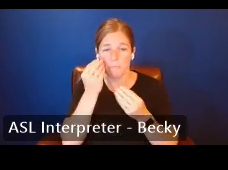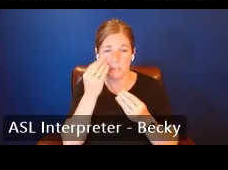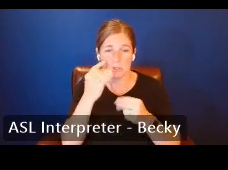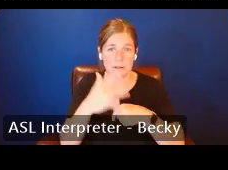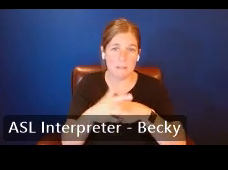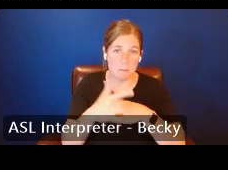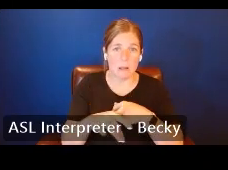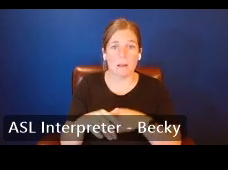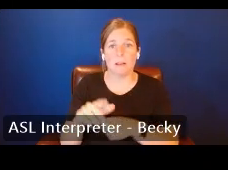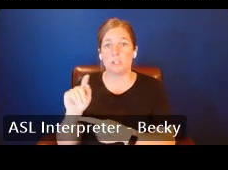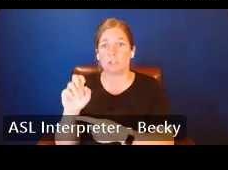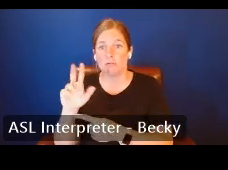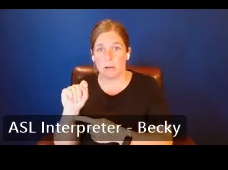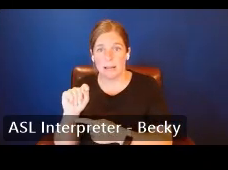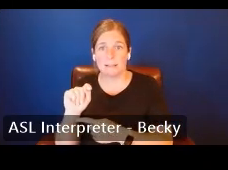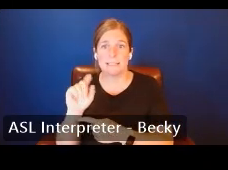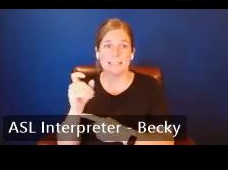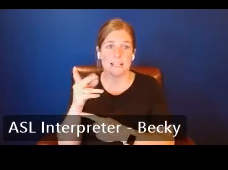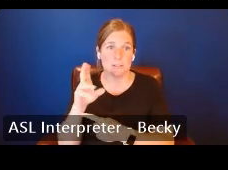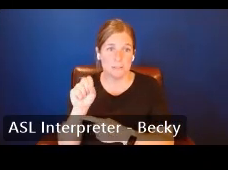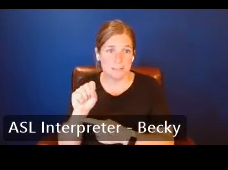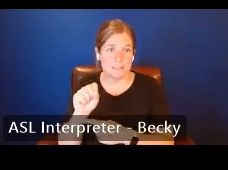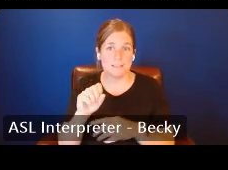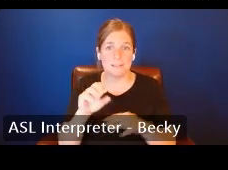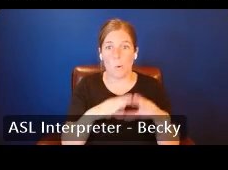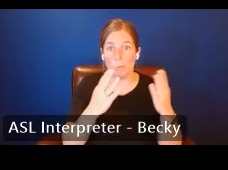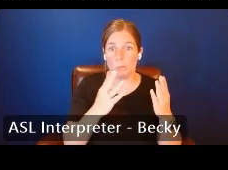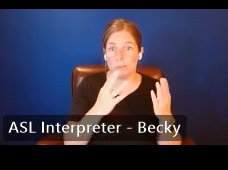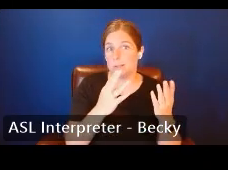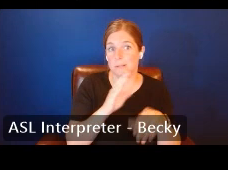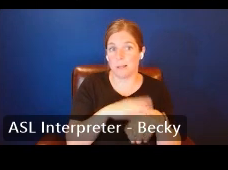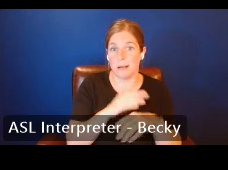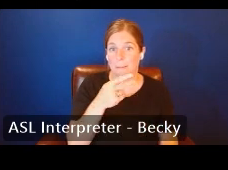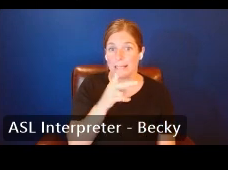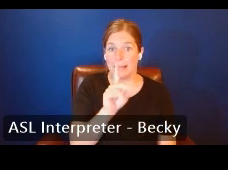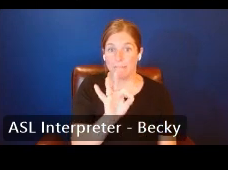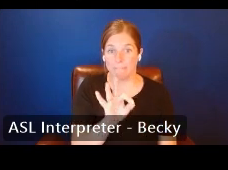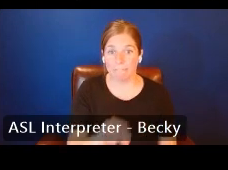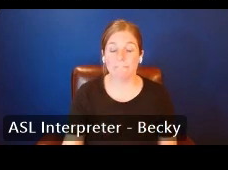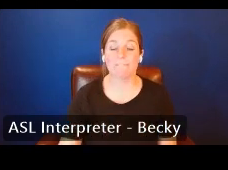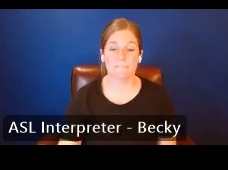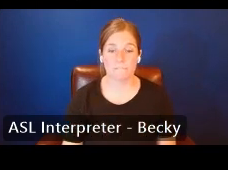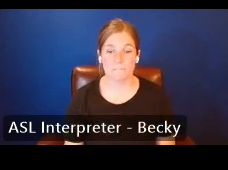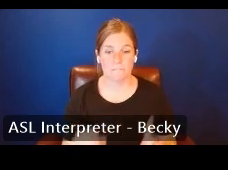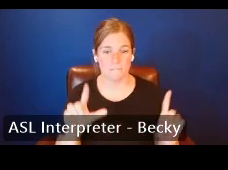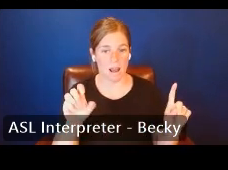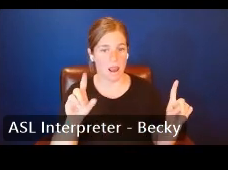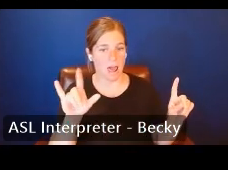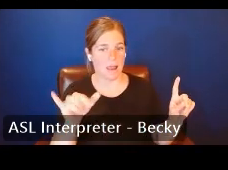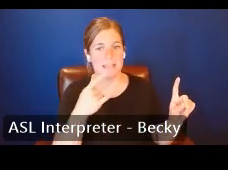summary, left paren, open PDF, right paren. So that's just an indication that there's